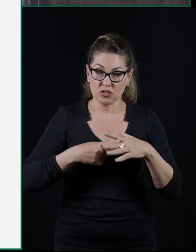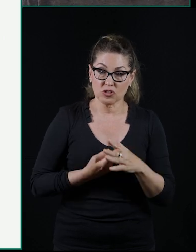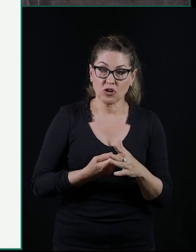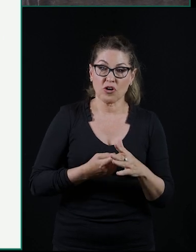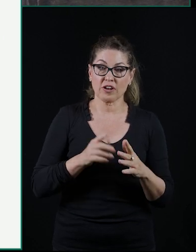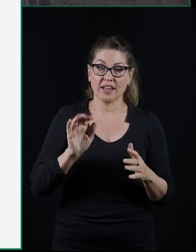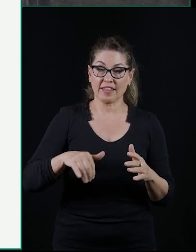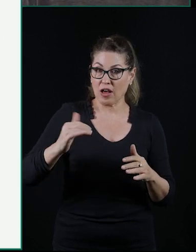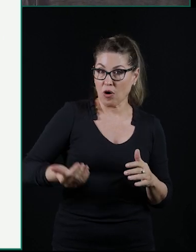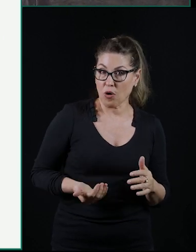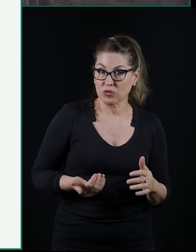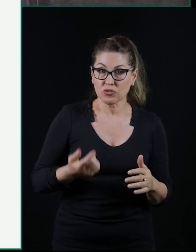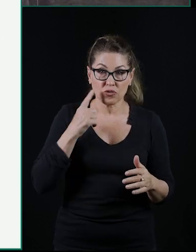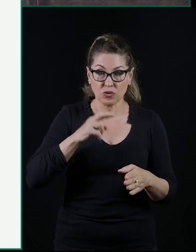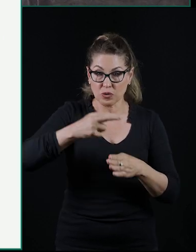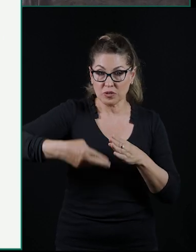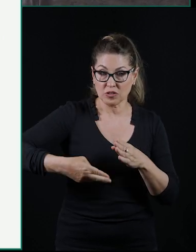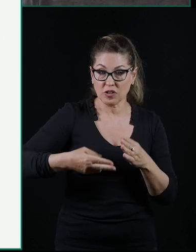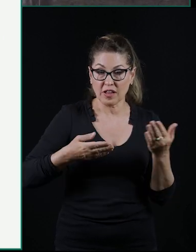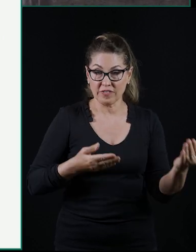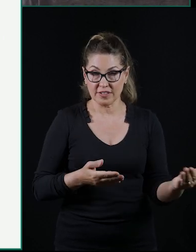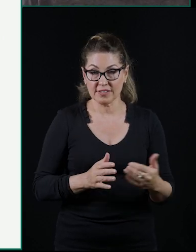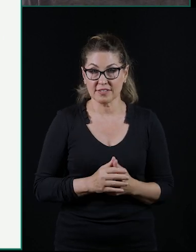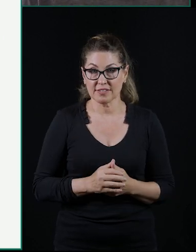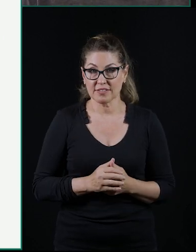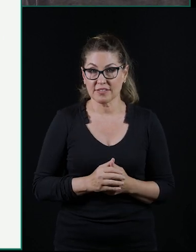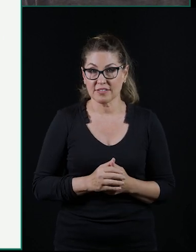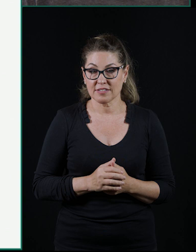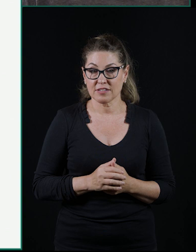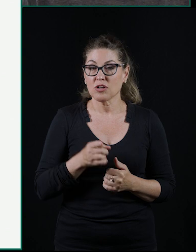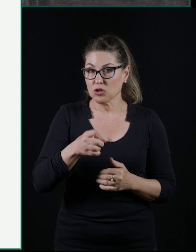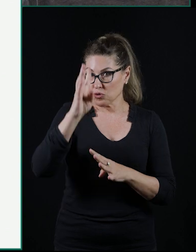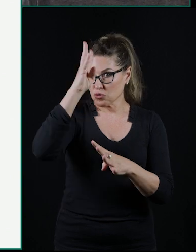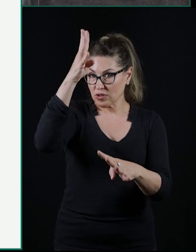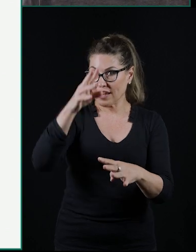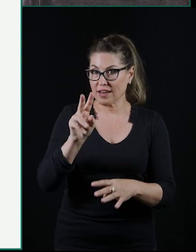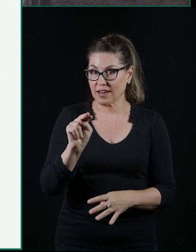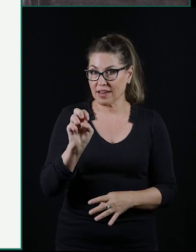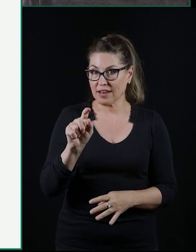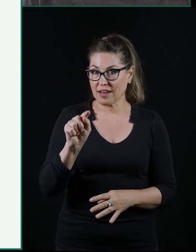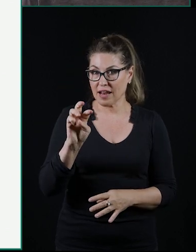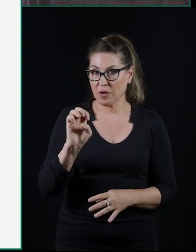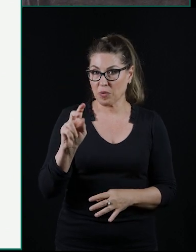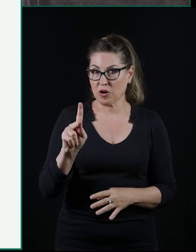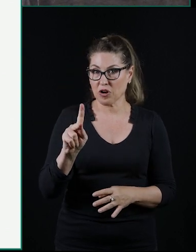to help the result of the following call and you create a network descriptor.